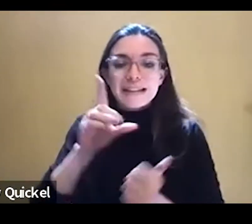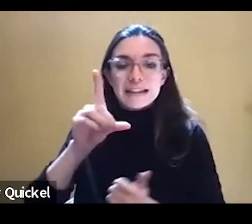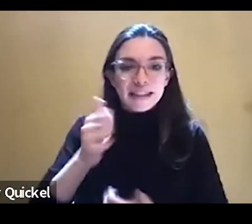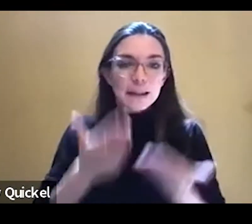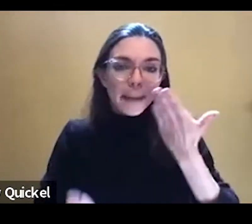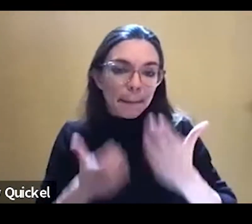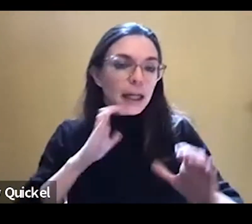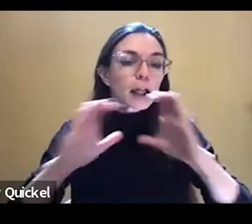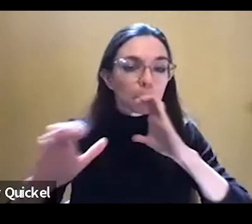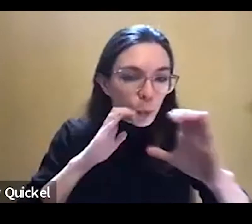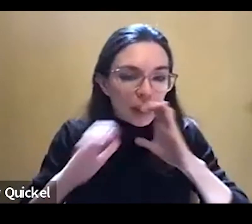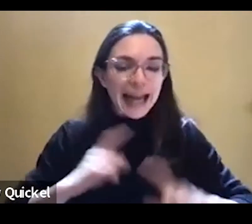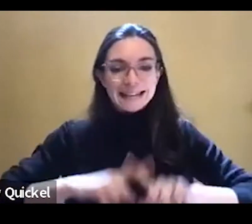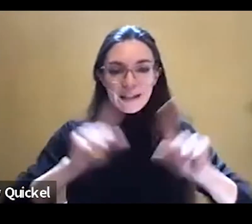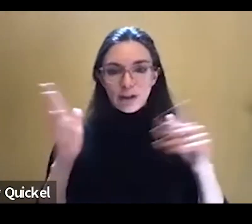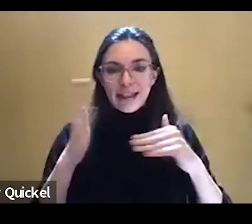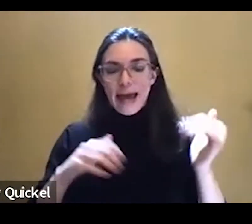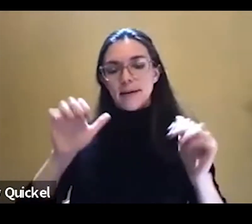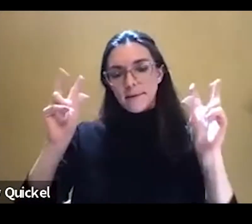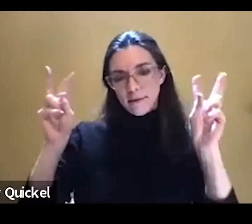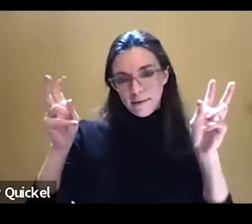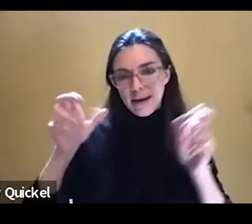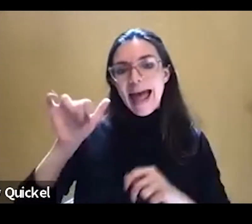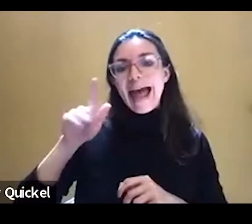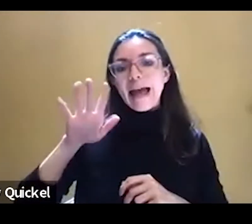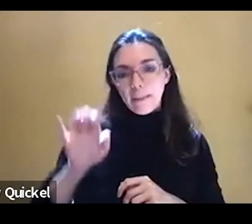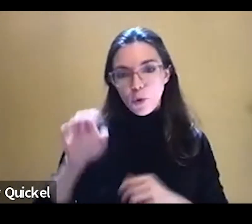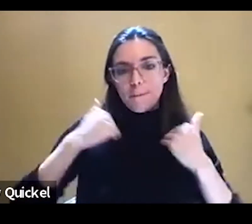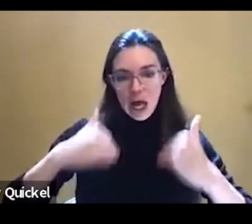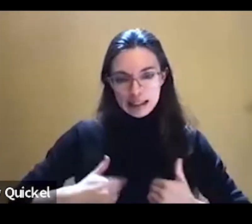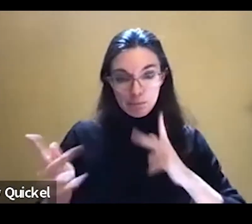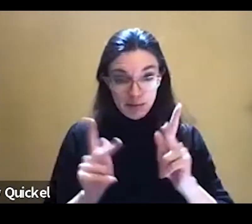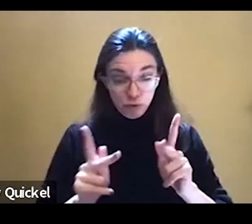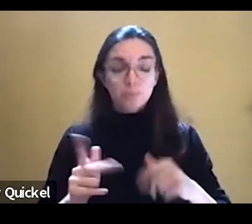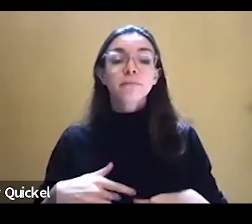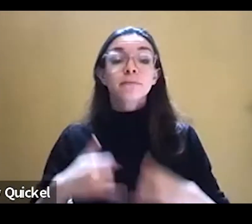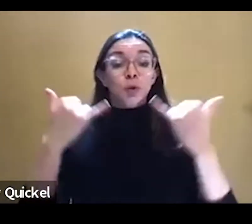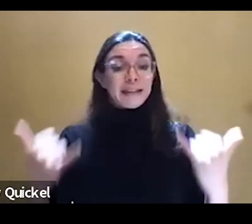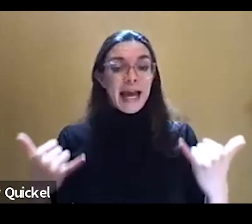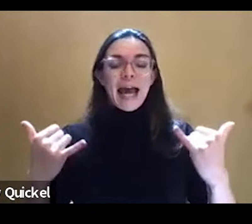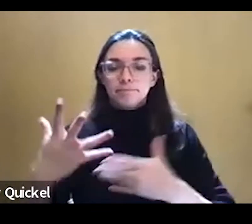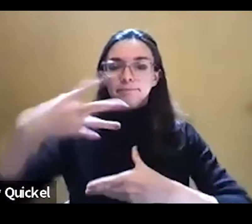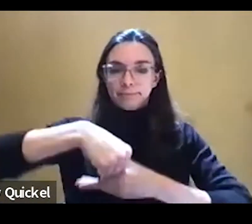"able-bodied people." You see, those of us who gathered for the discussion today formed a bit of a